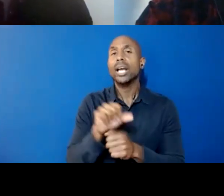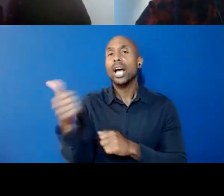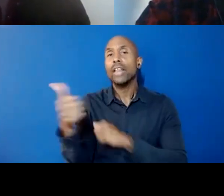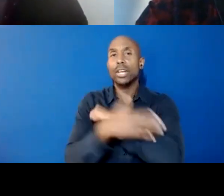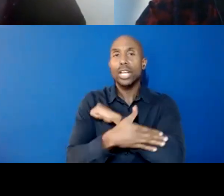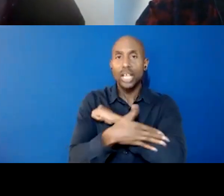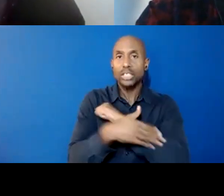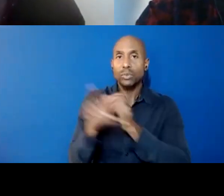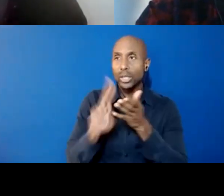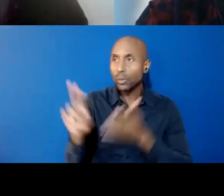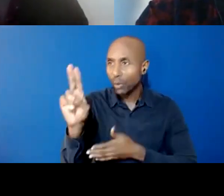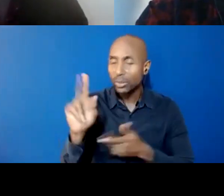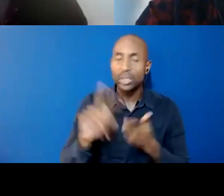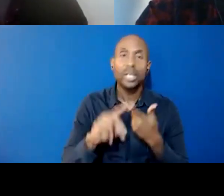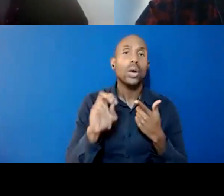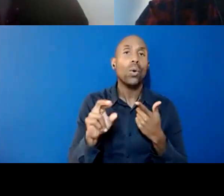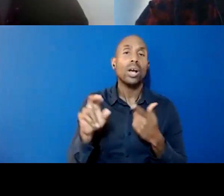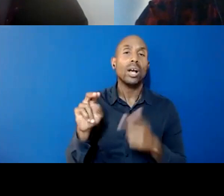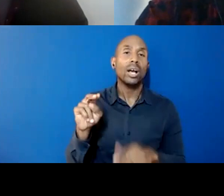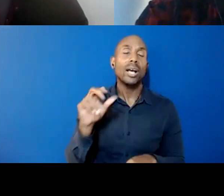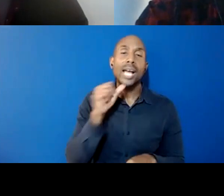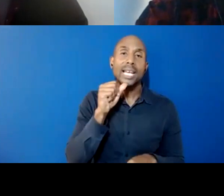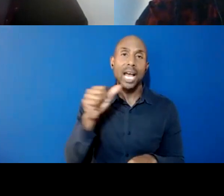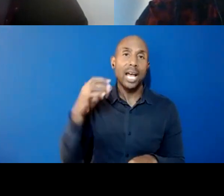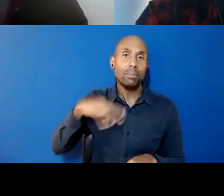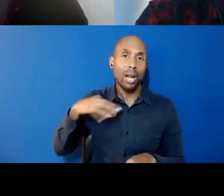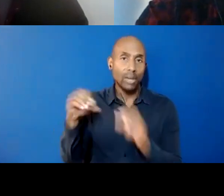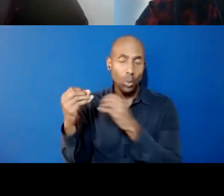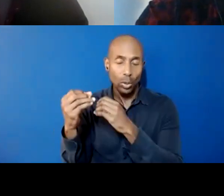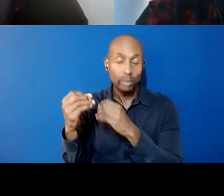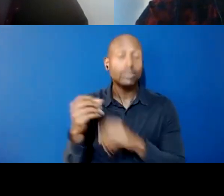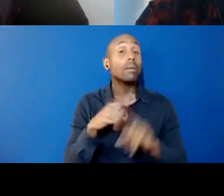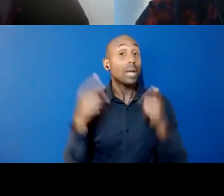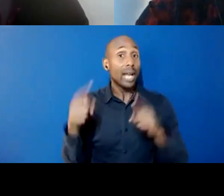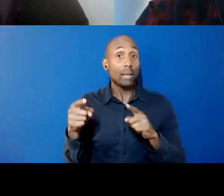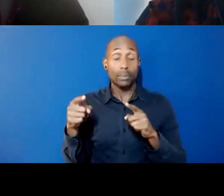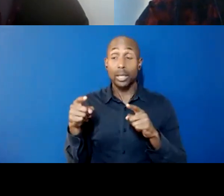We were excited to see that it could work and that many things could be accomplished in the virtual format.